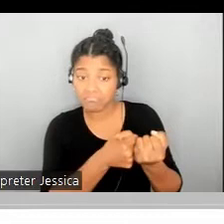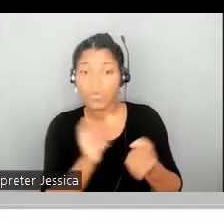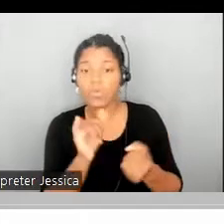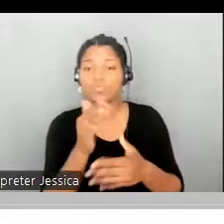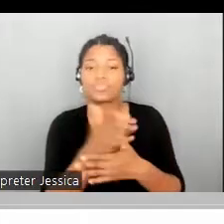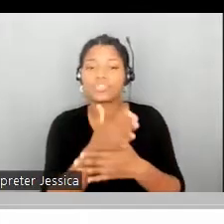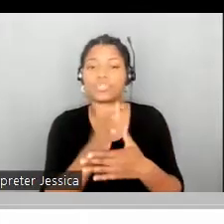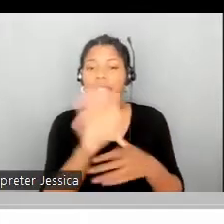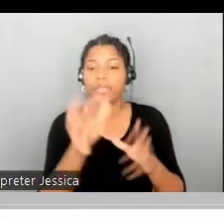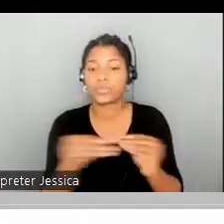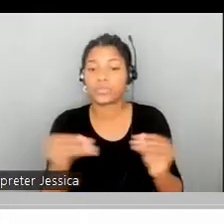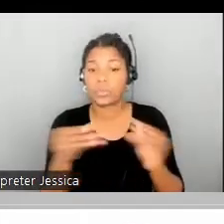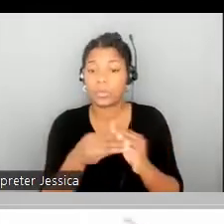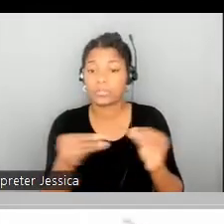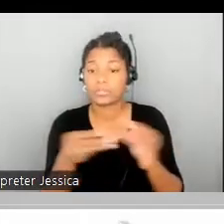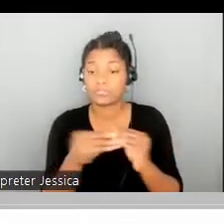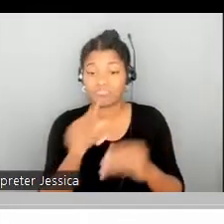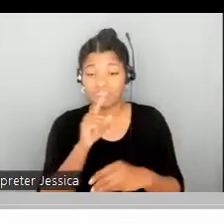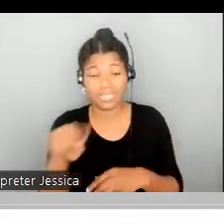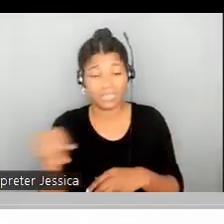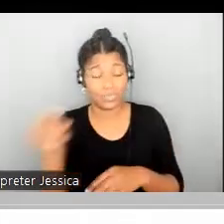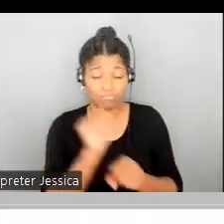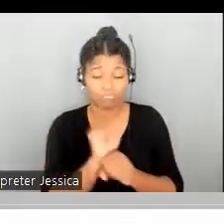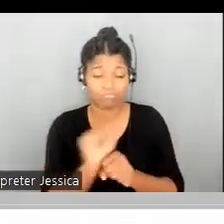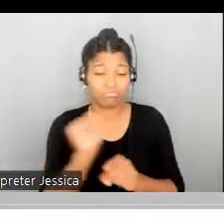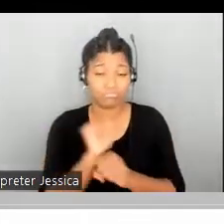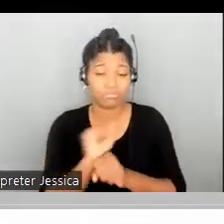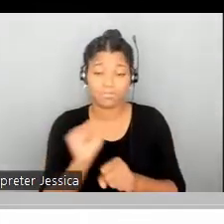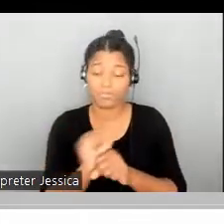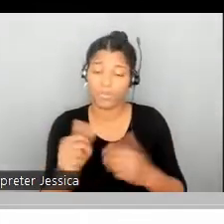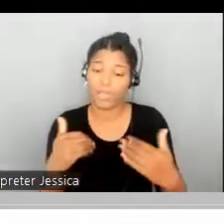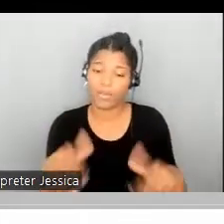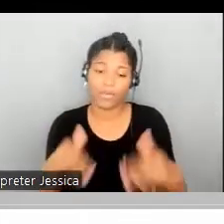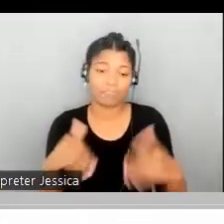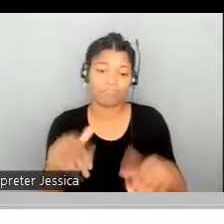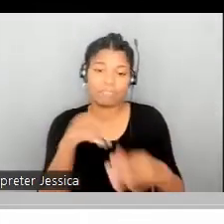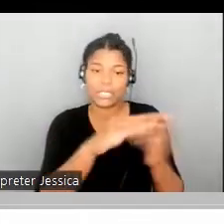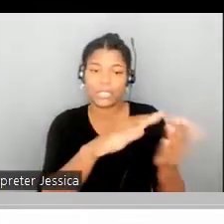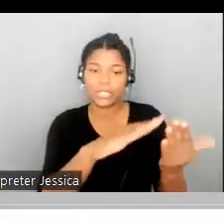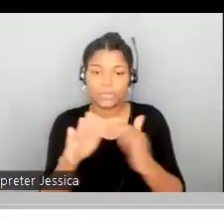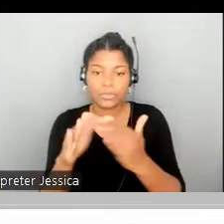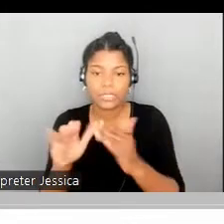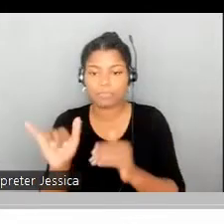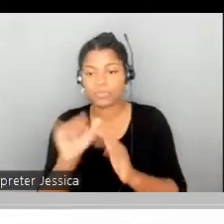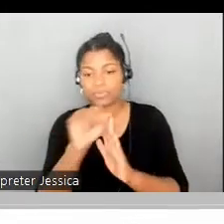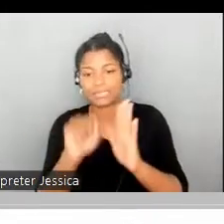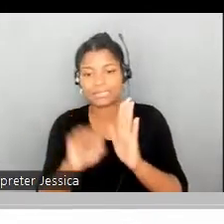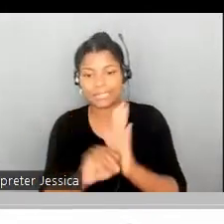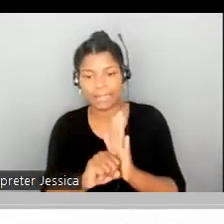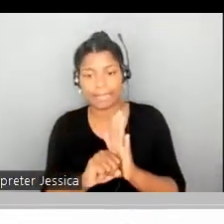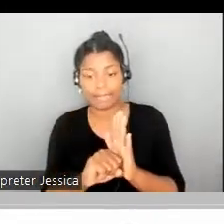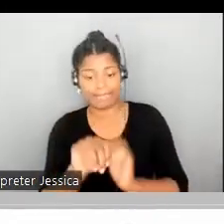It is the work you do in your communities and states that enable us to see different